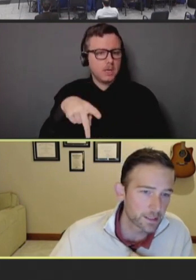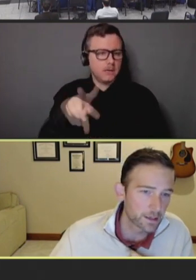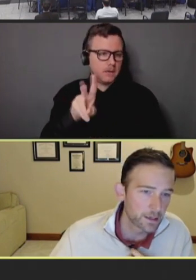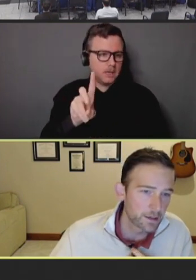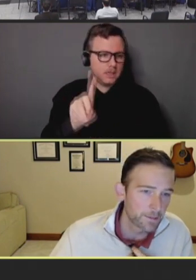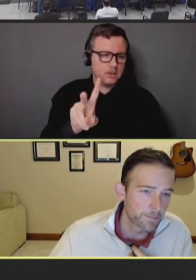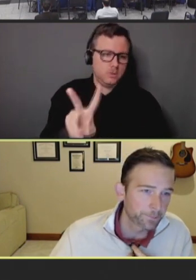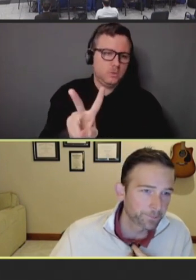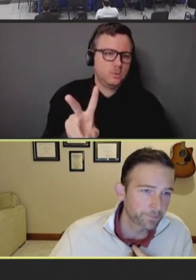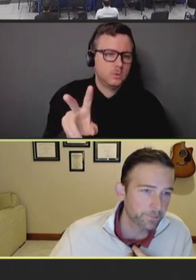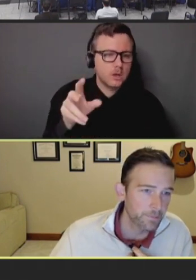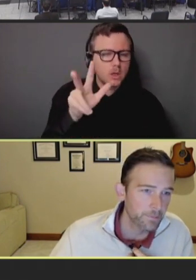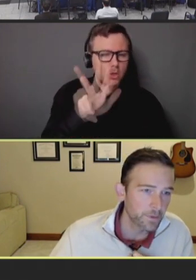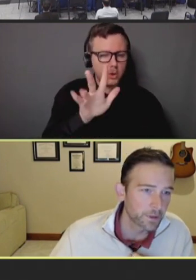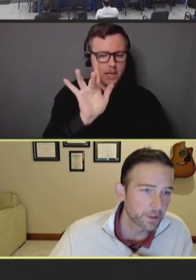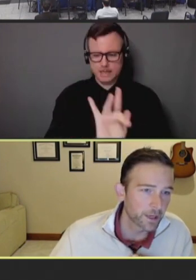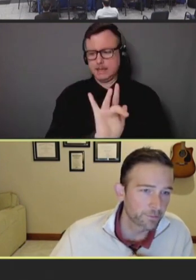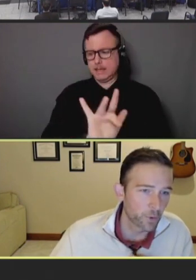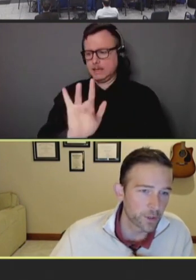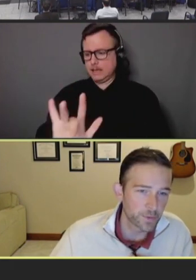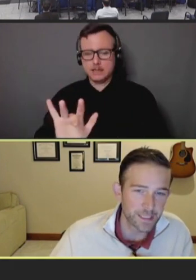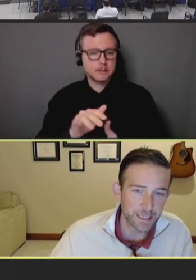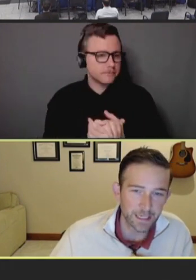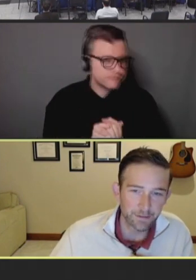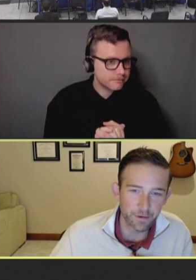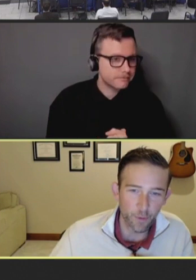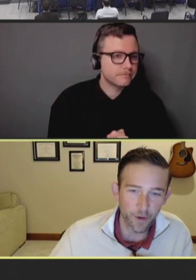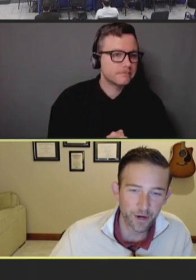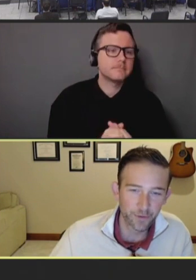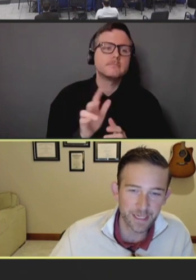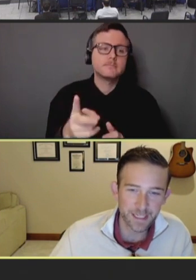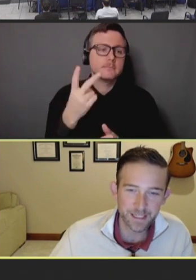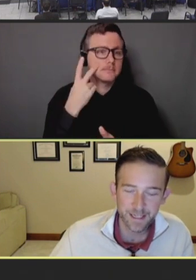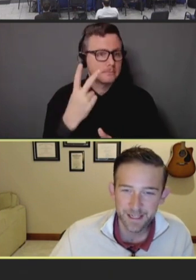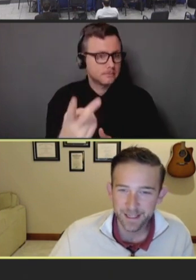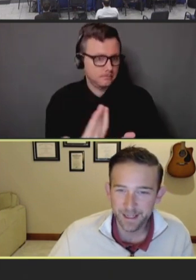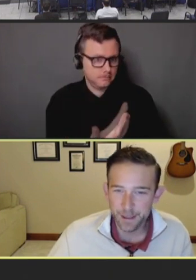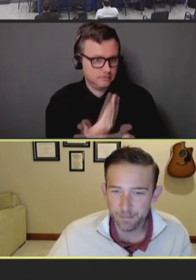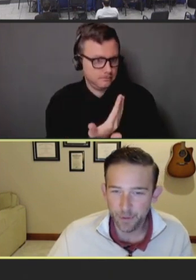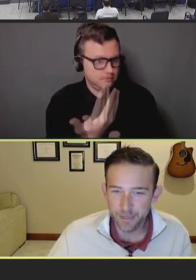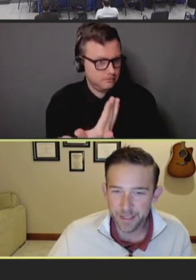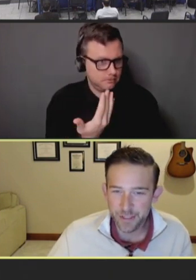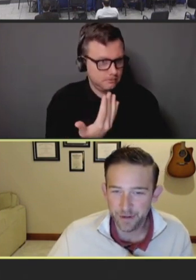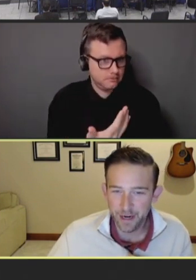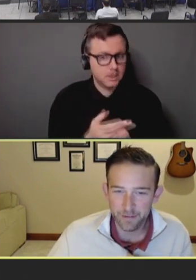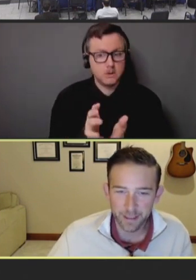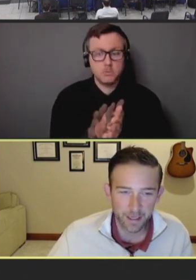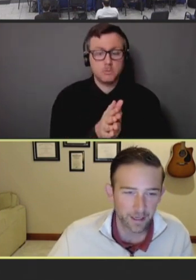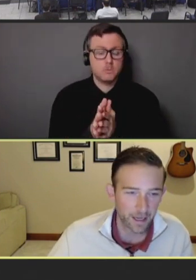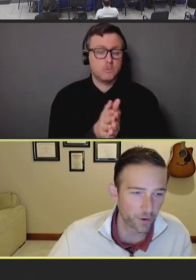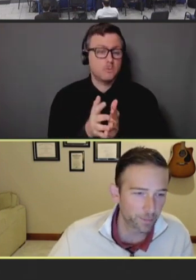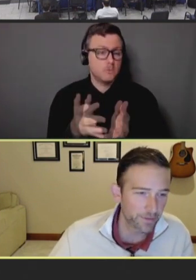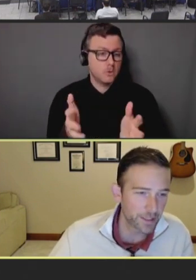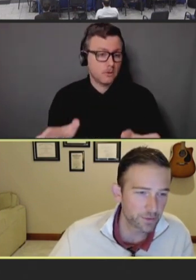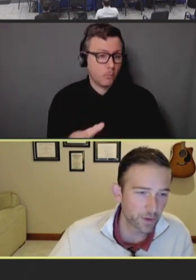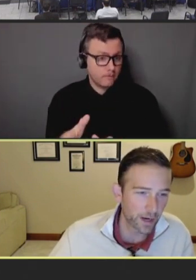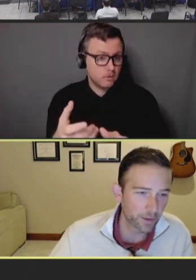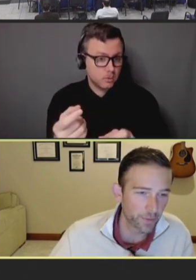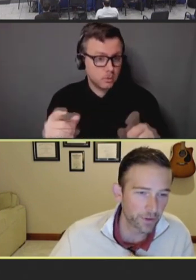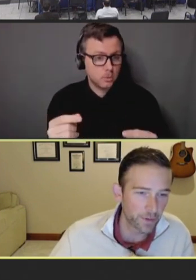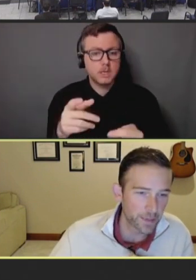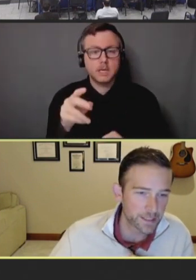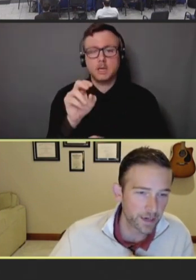Of course, we see even more recent motivation for having nOPV2 around with the U.S. now